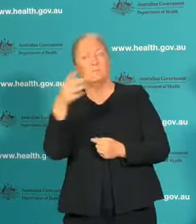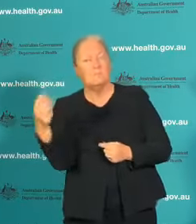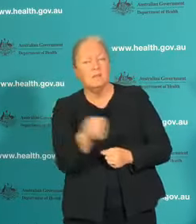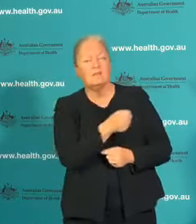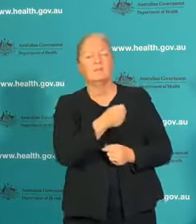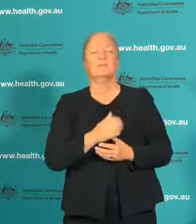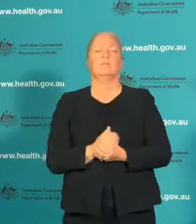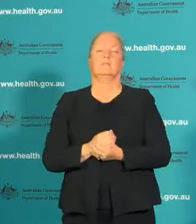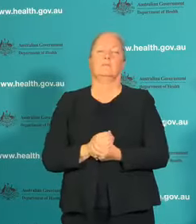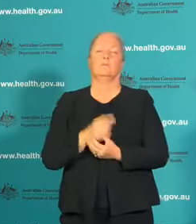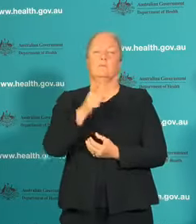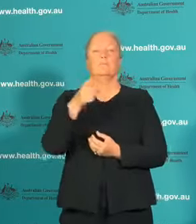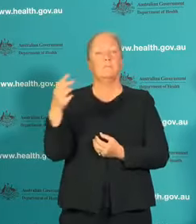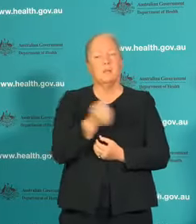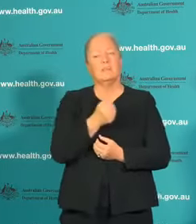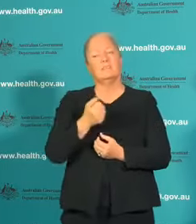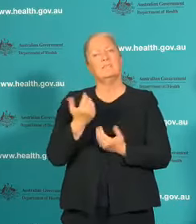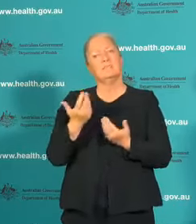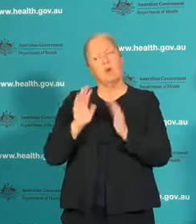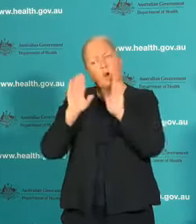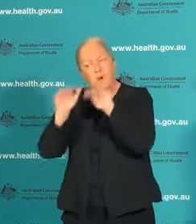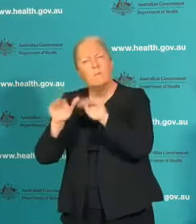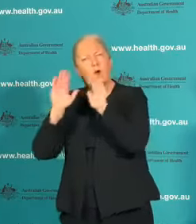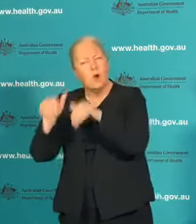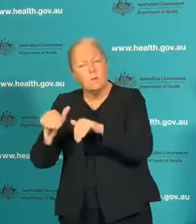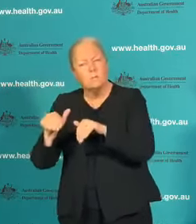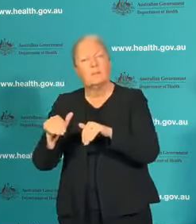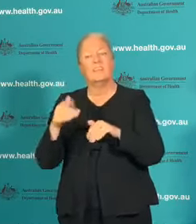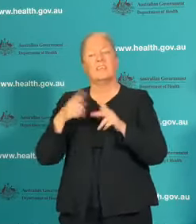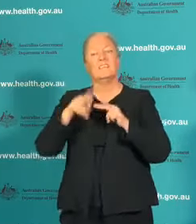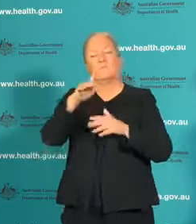and continuing to stay at home and getting tested if you have any symptoms